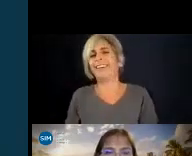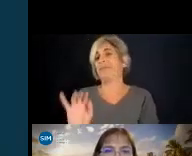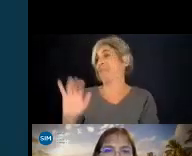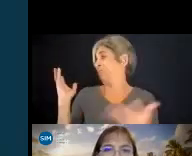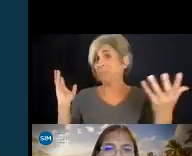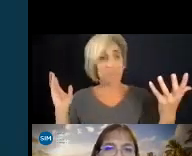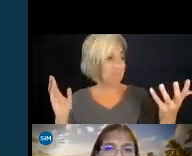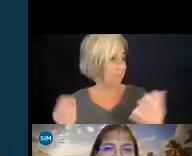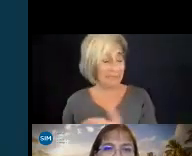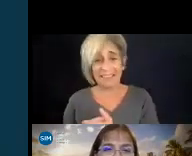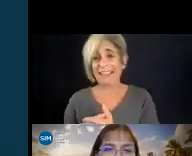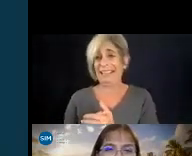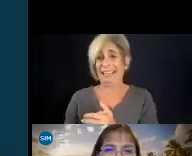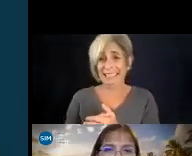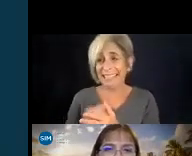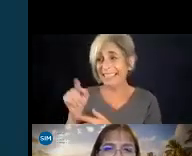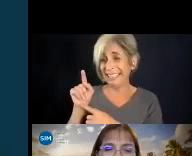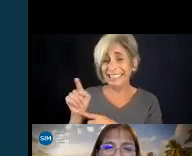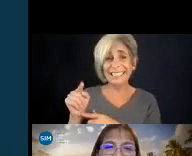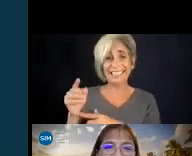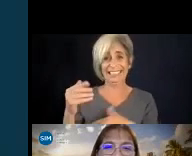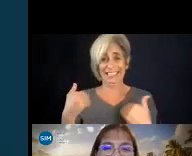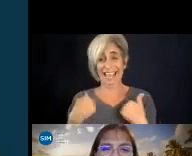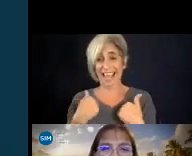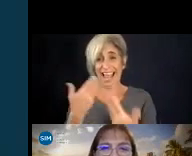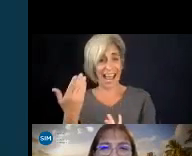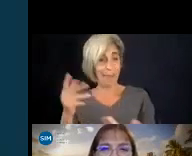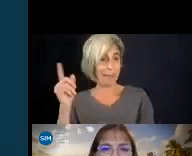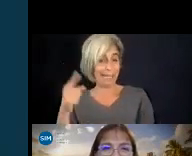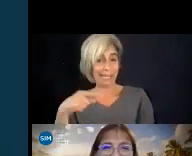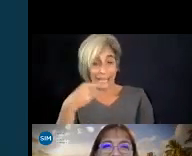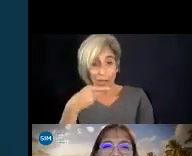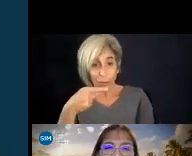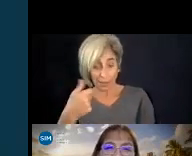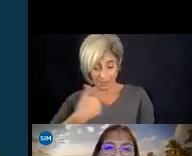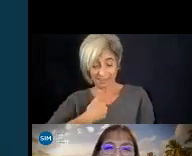Well even somebody who is hearing can benefit